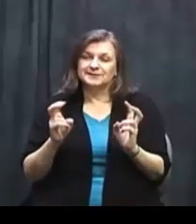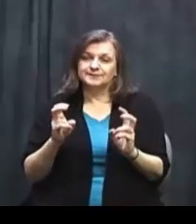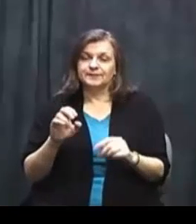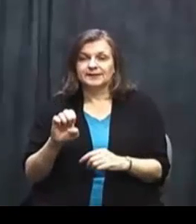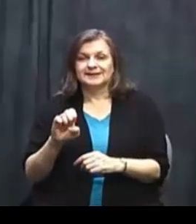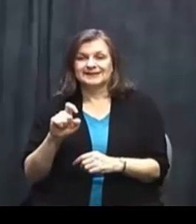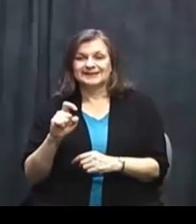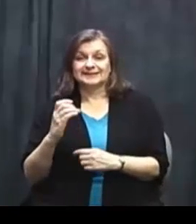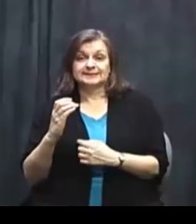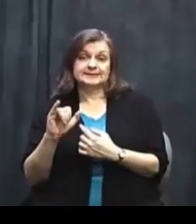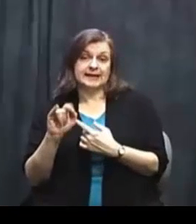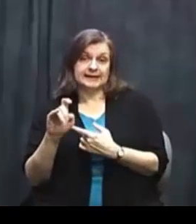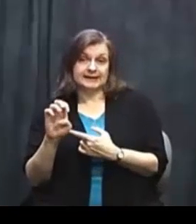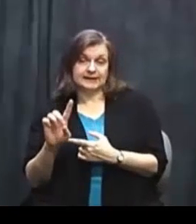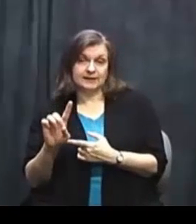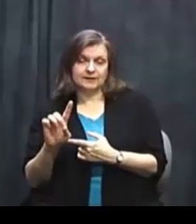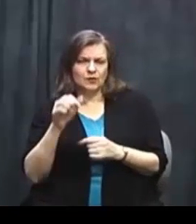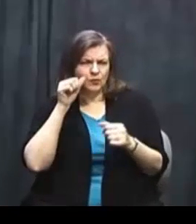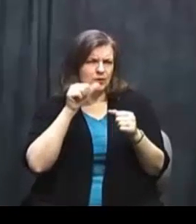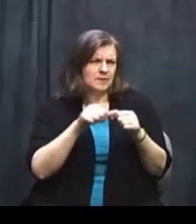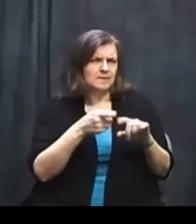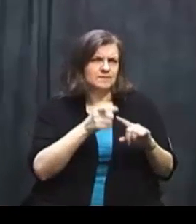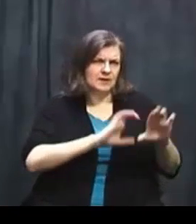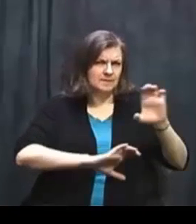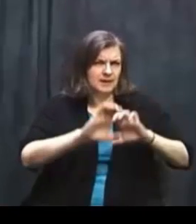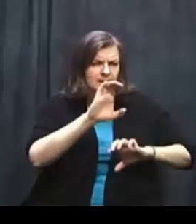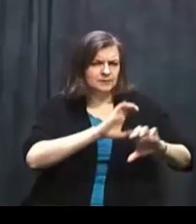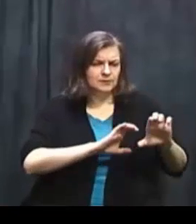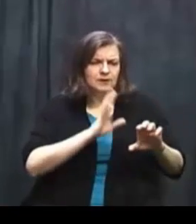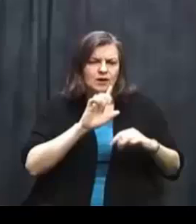in chemistry when we talk about molecules being excited